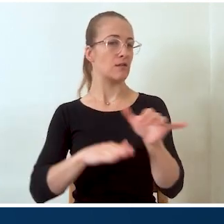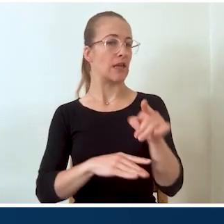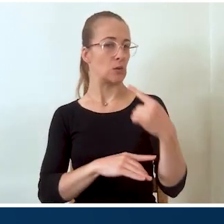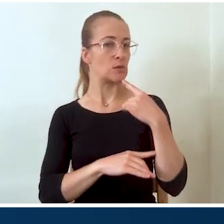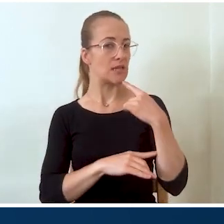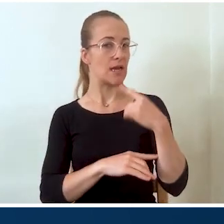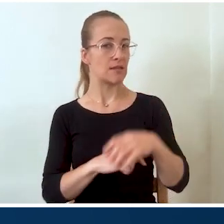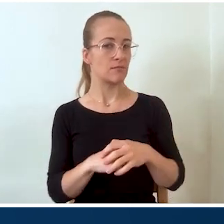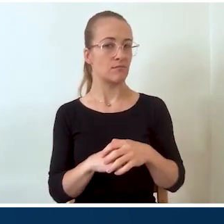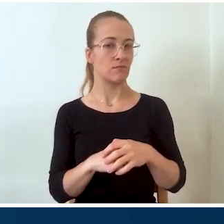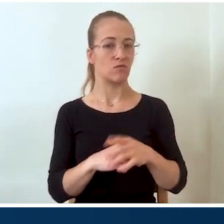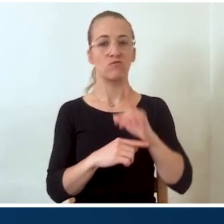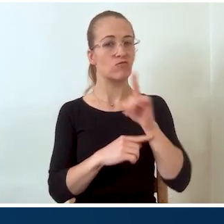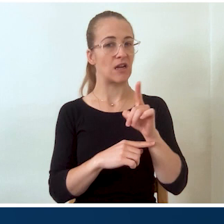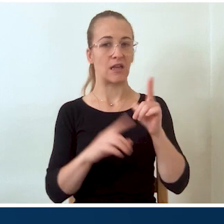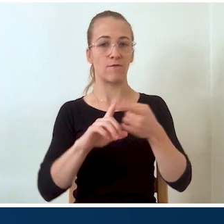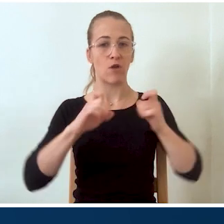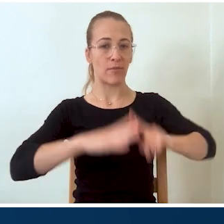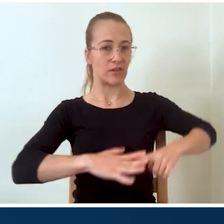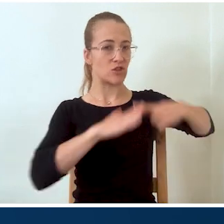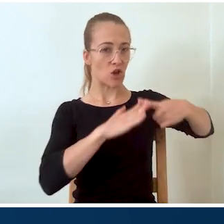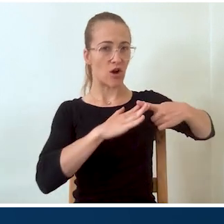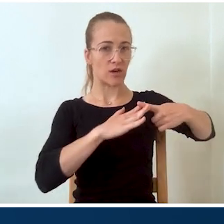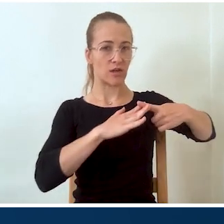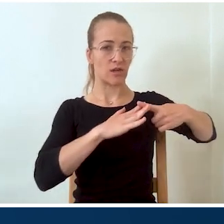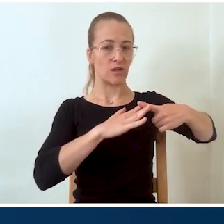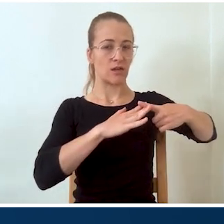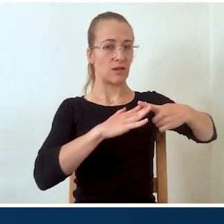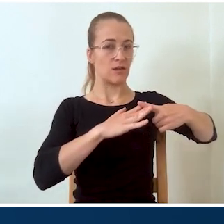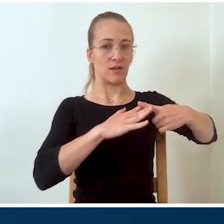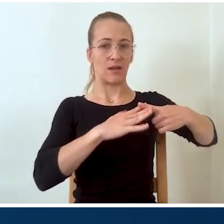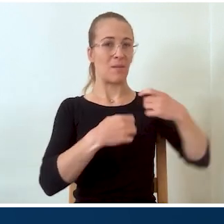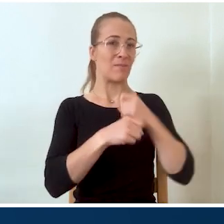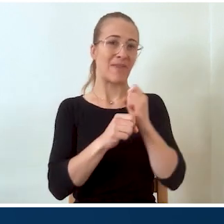it is from the inception of when you do something, it makes it a lot easier.